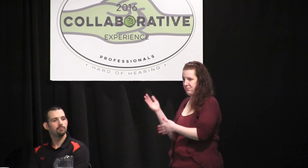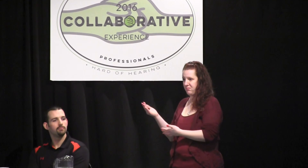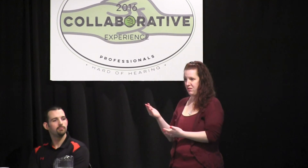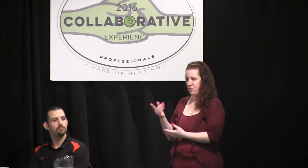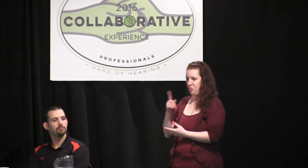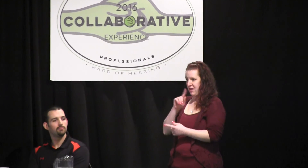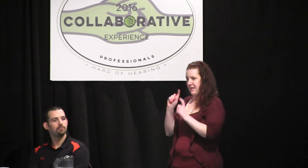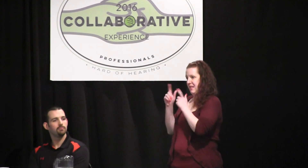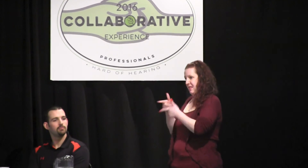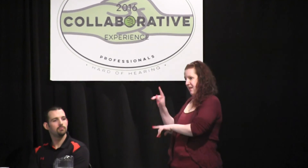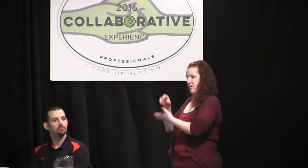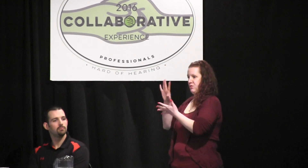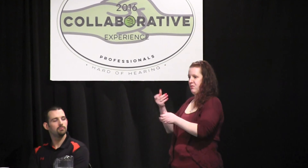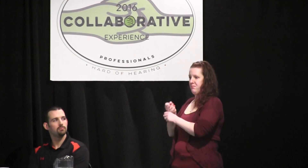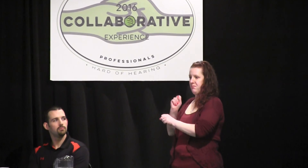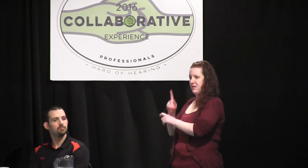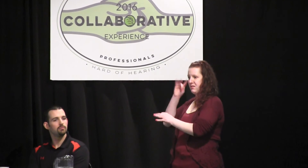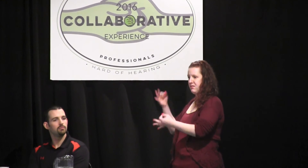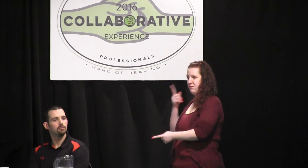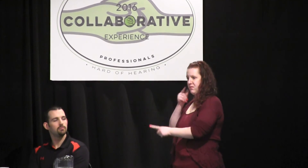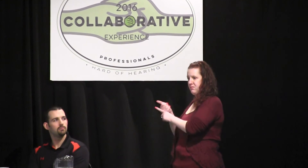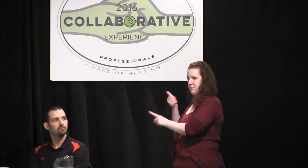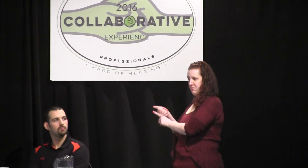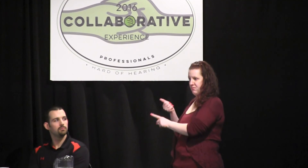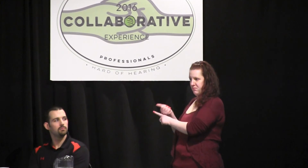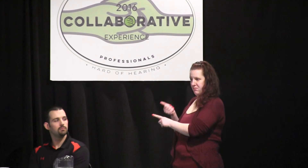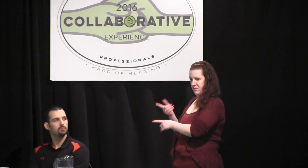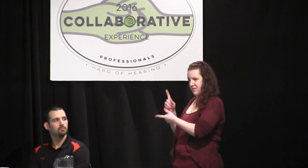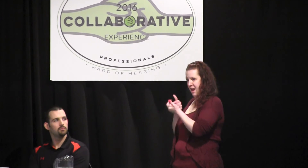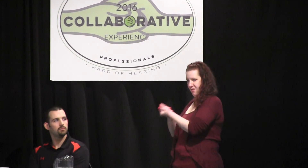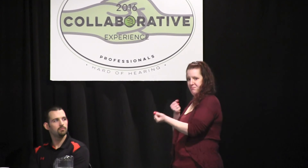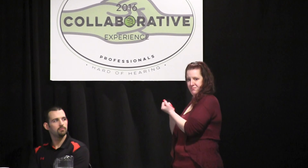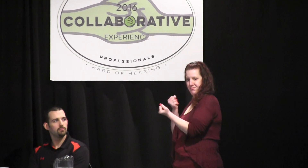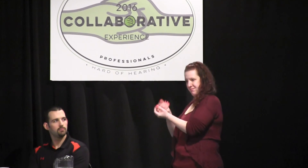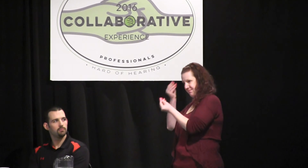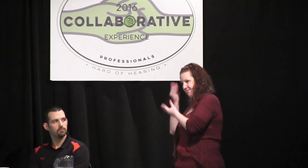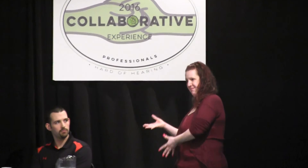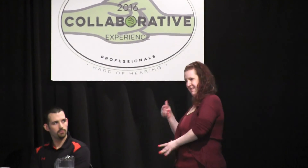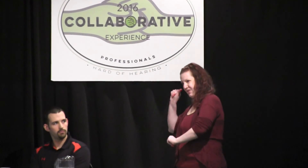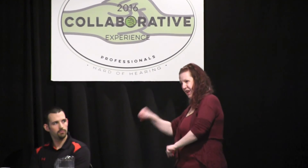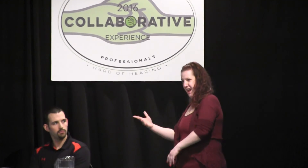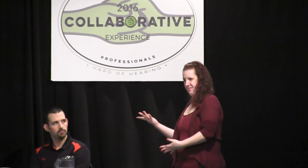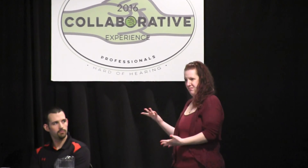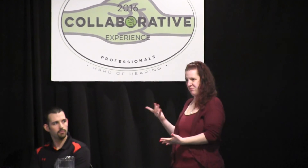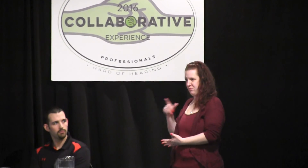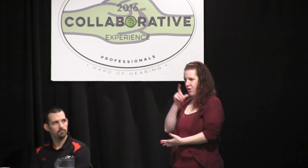You need to make the decisions for yourself. And give us the opportunity while we're in high school, while we're growing up, you know,